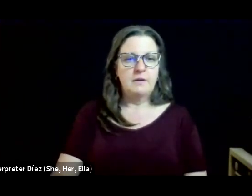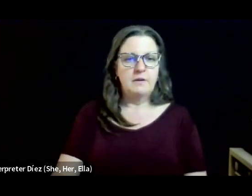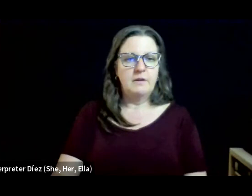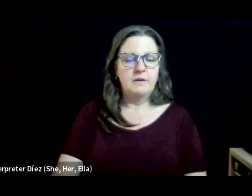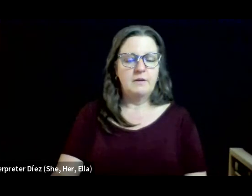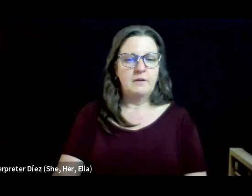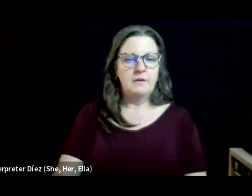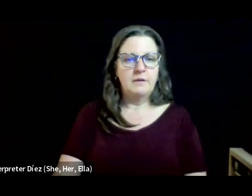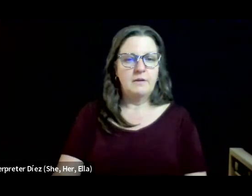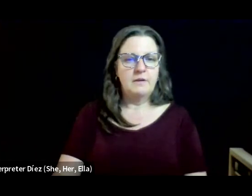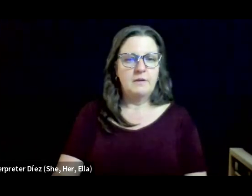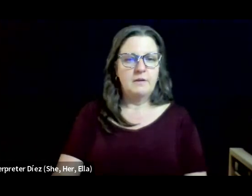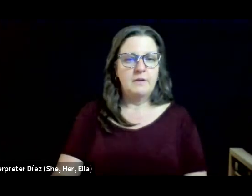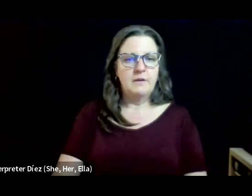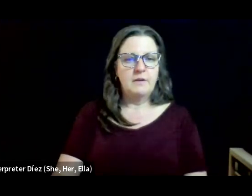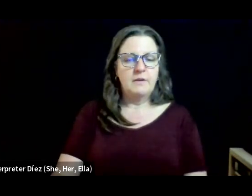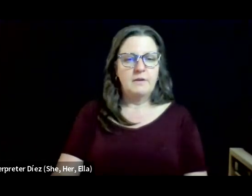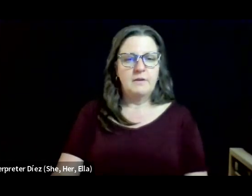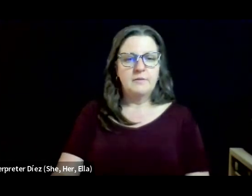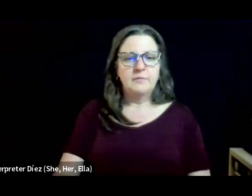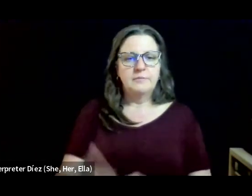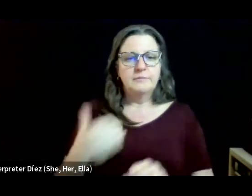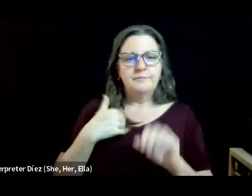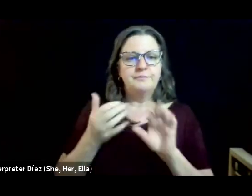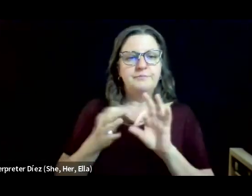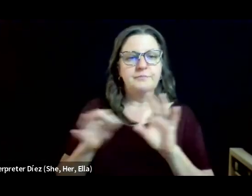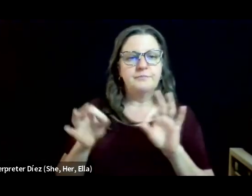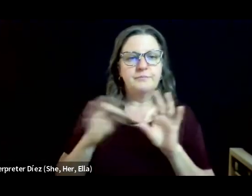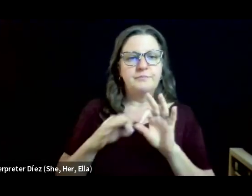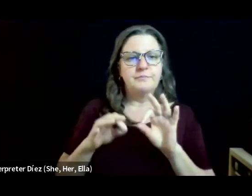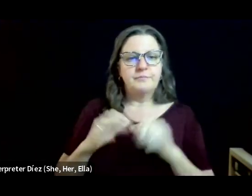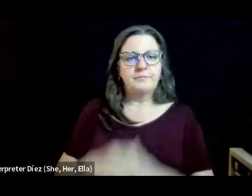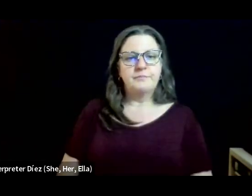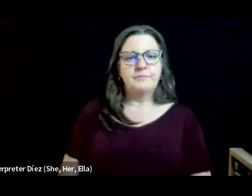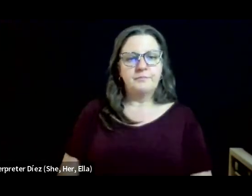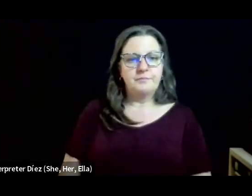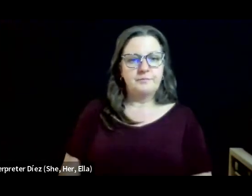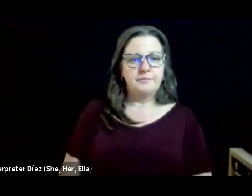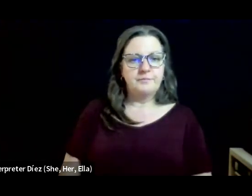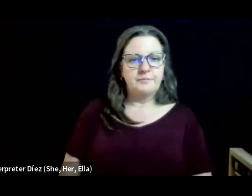Dad, can I buy a candy bar? Go ask your mother for a Purchase Order.